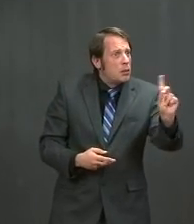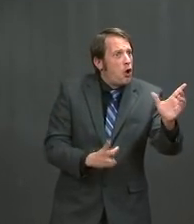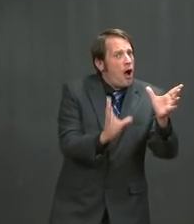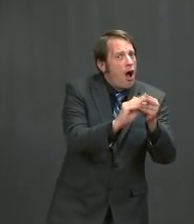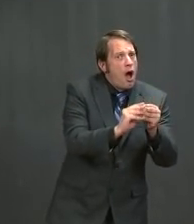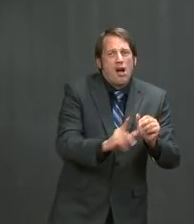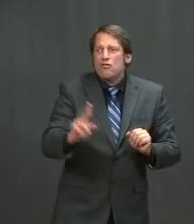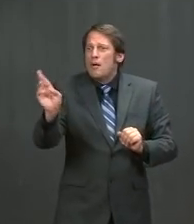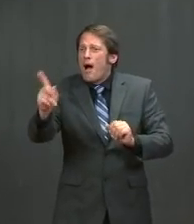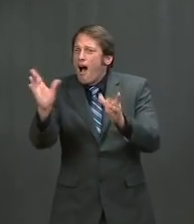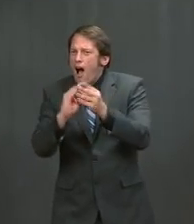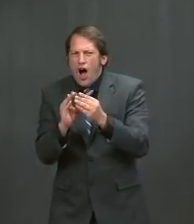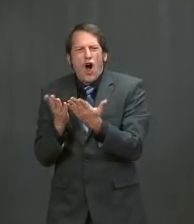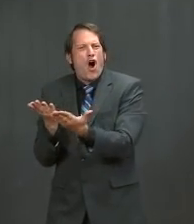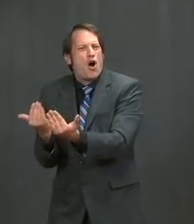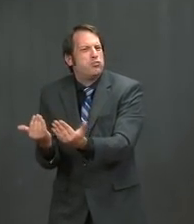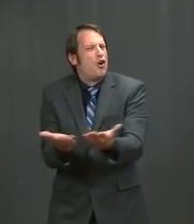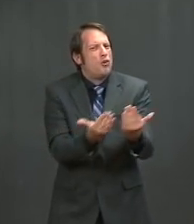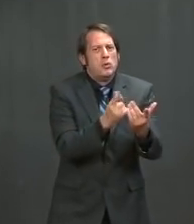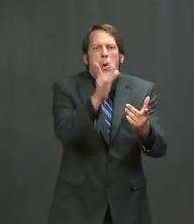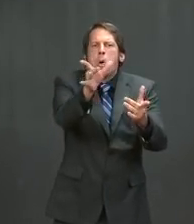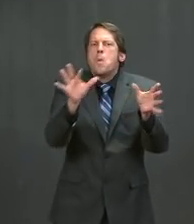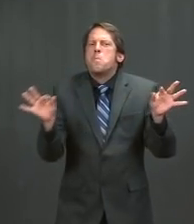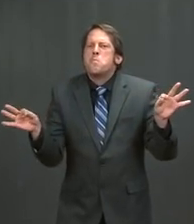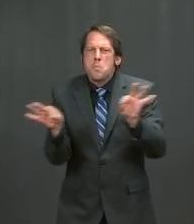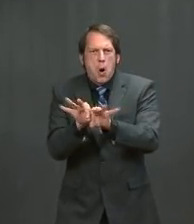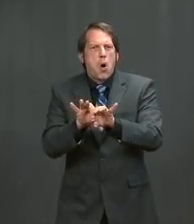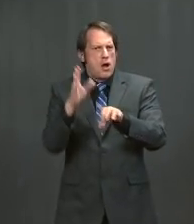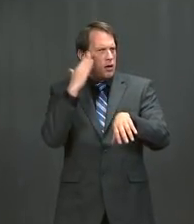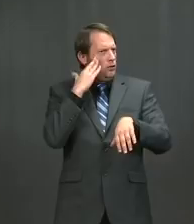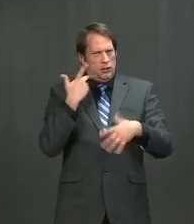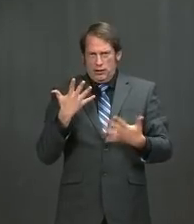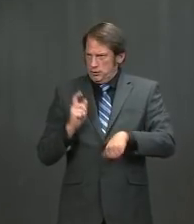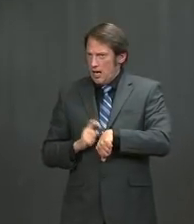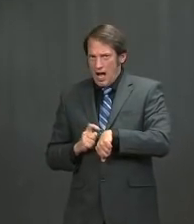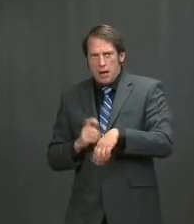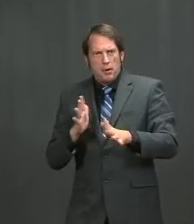the long-outdated effort to update our infrastructure. The Press: And then on Manchin: